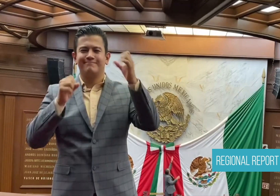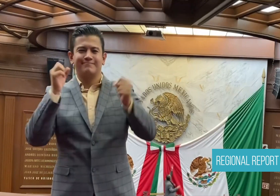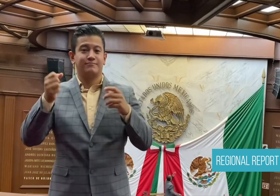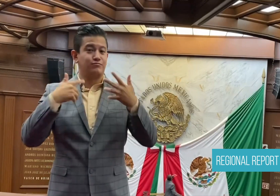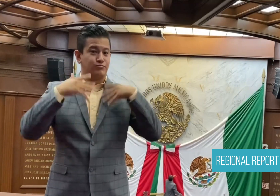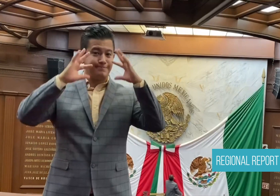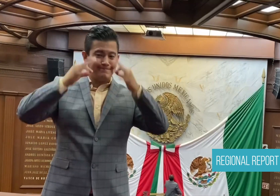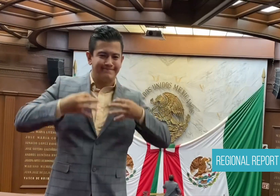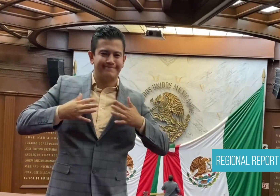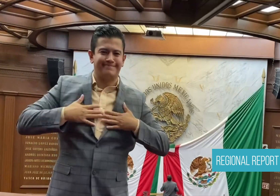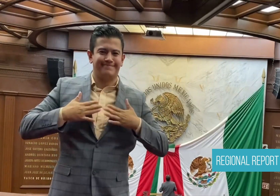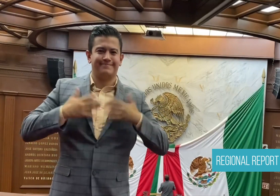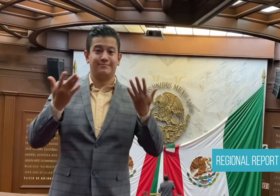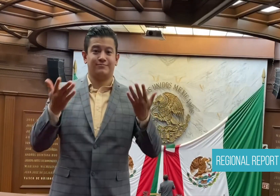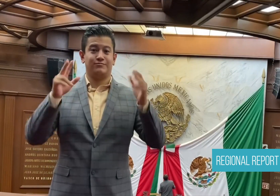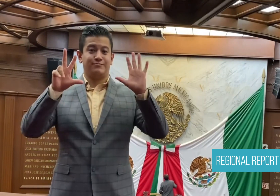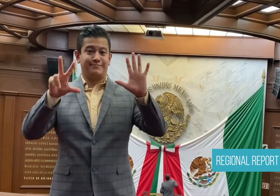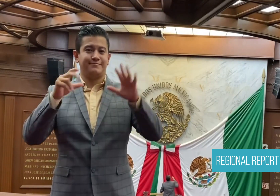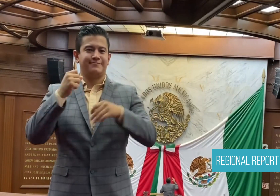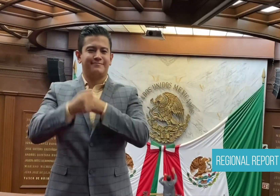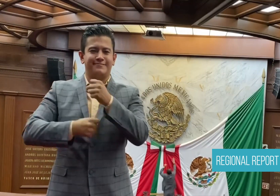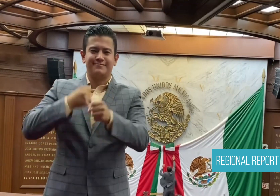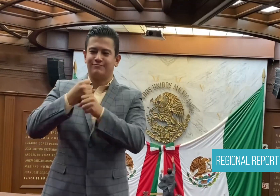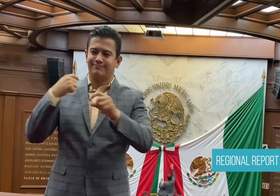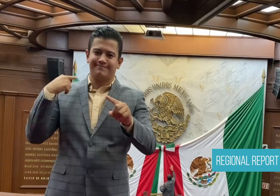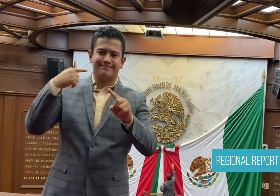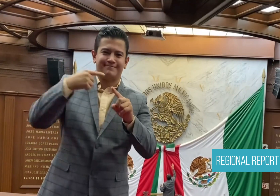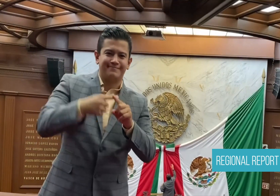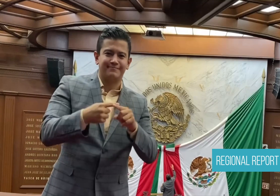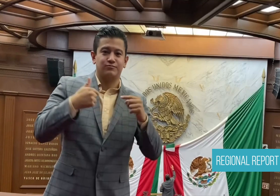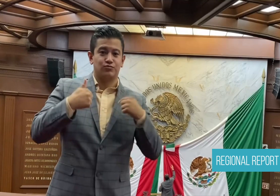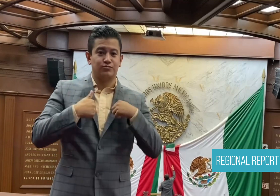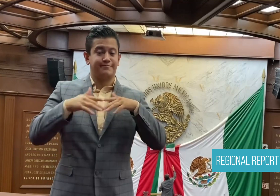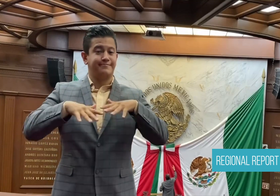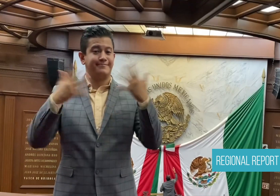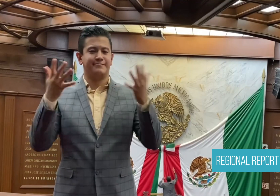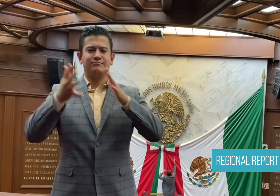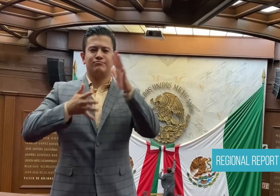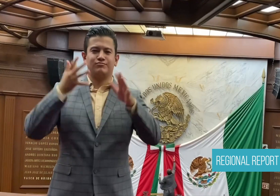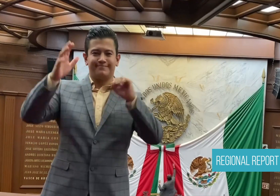for the last eight years. I founded the Fuerza Sorda